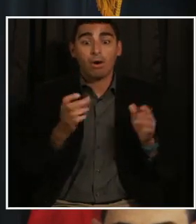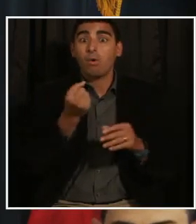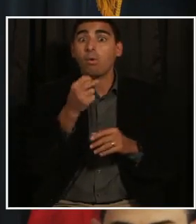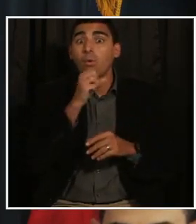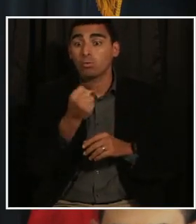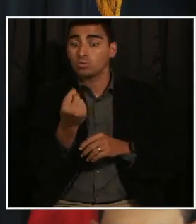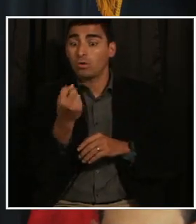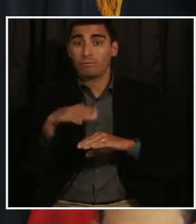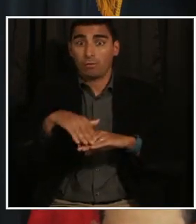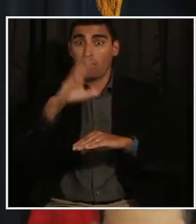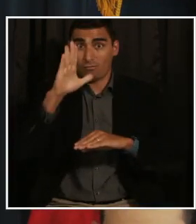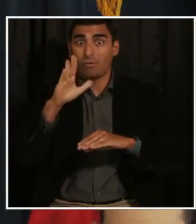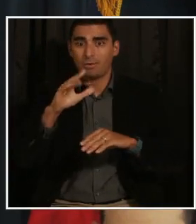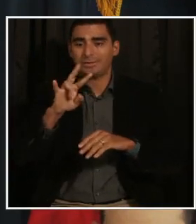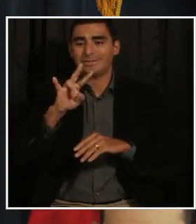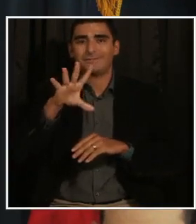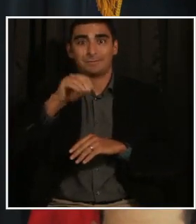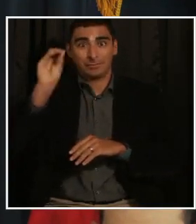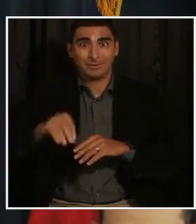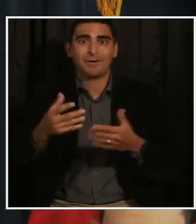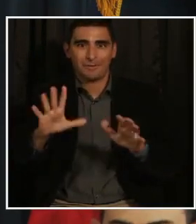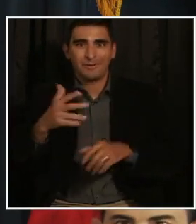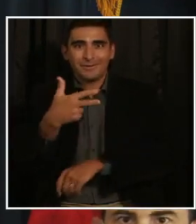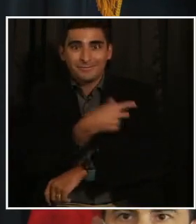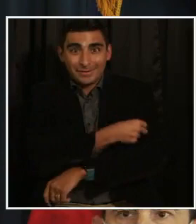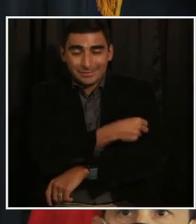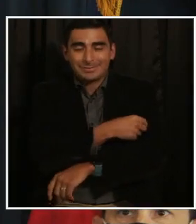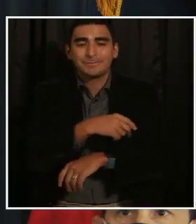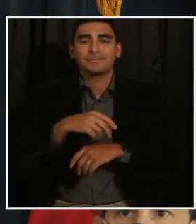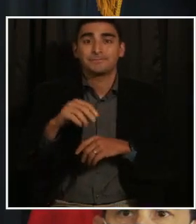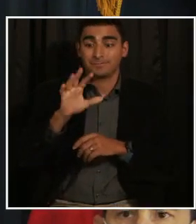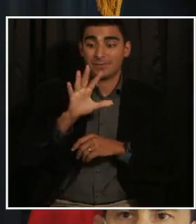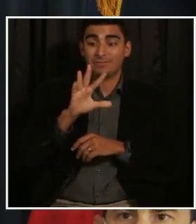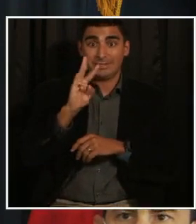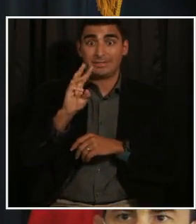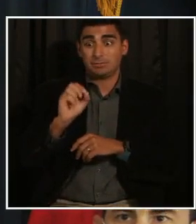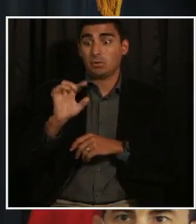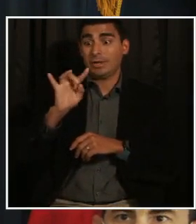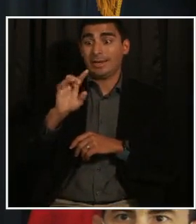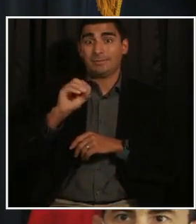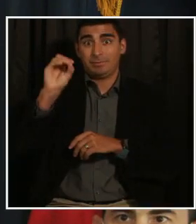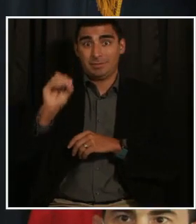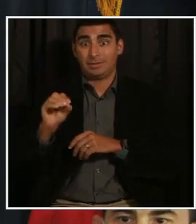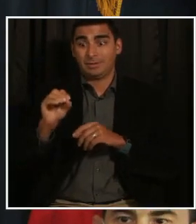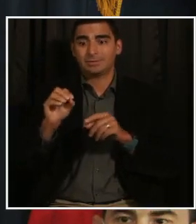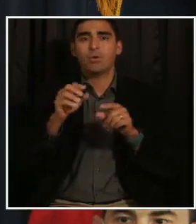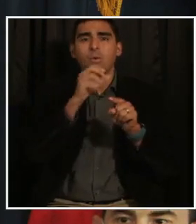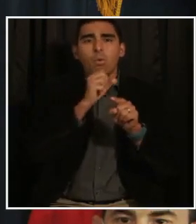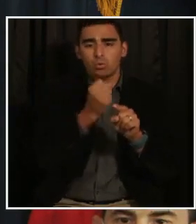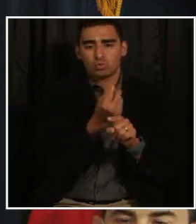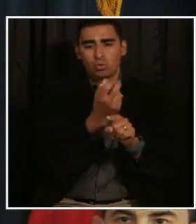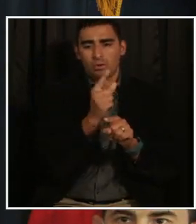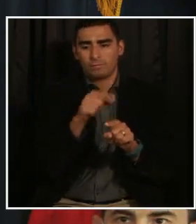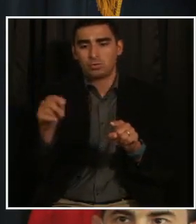has been vaccinated in our state we are at 56.8 percent of 12 to 17 year olds and 76